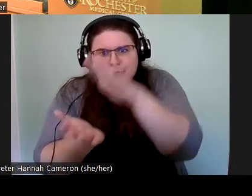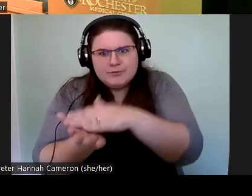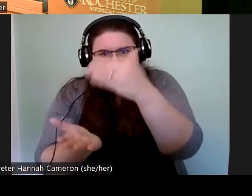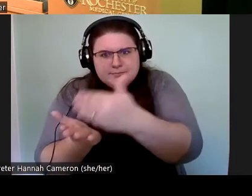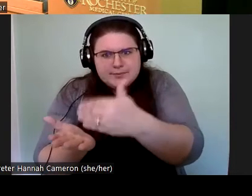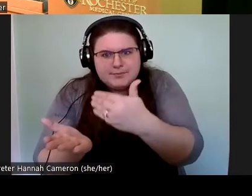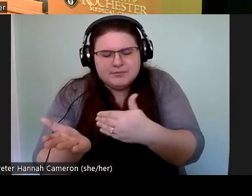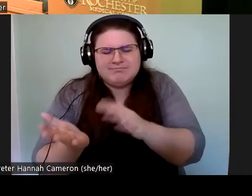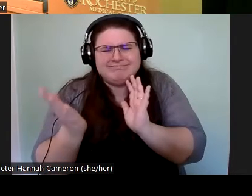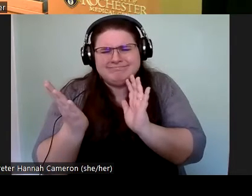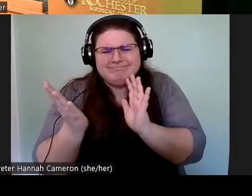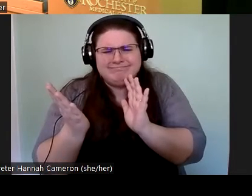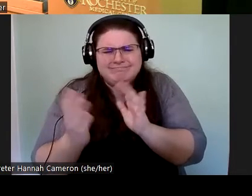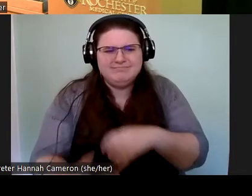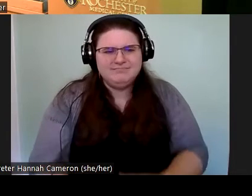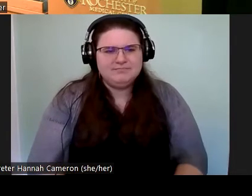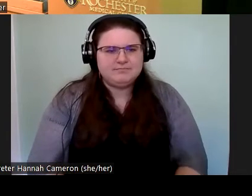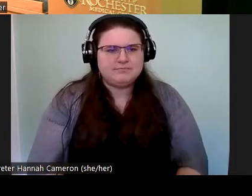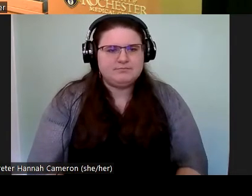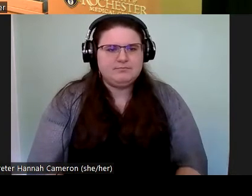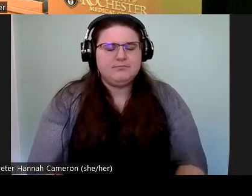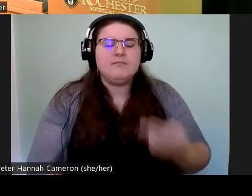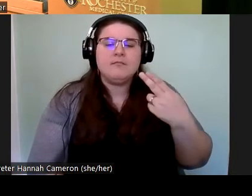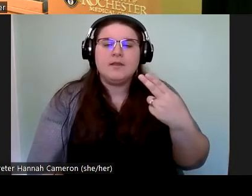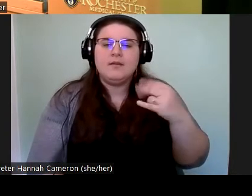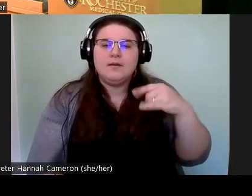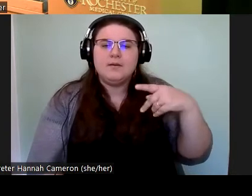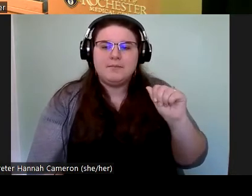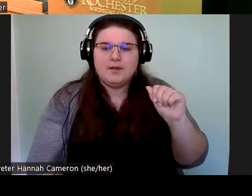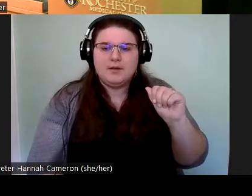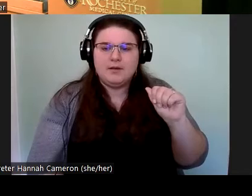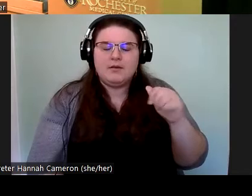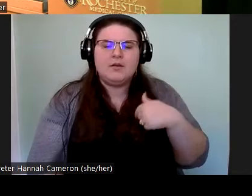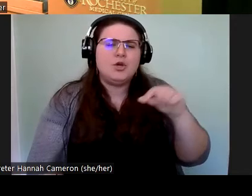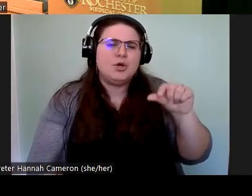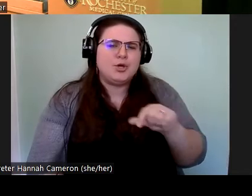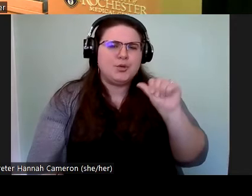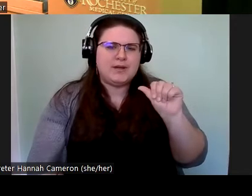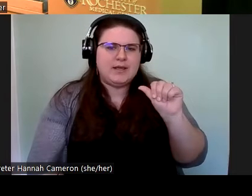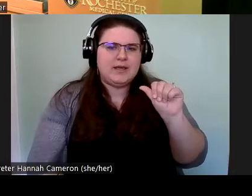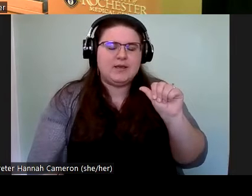Hippa and there's a Q&A um actually it's um if you Google Hippa FAQs for individuals you